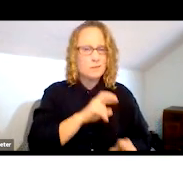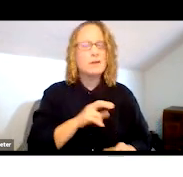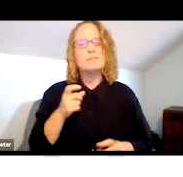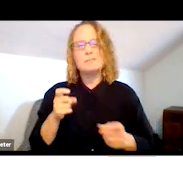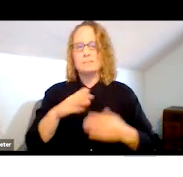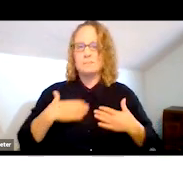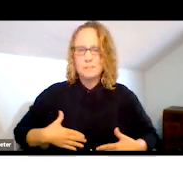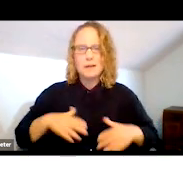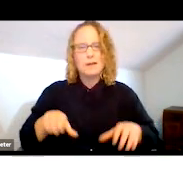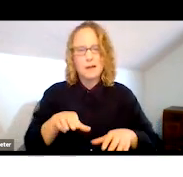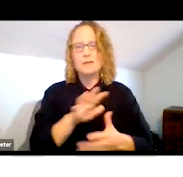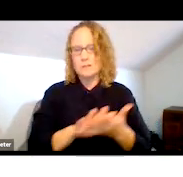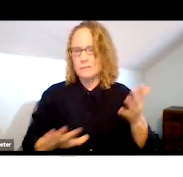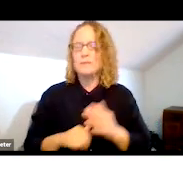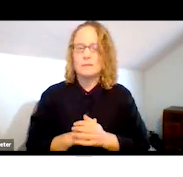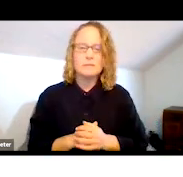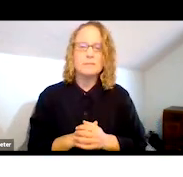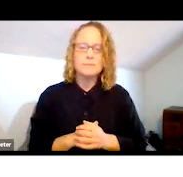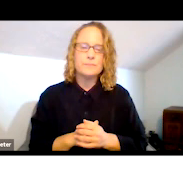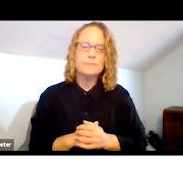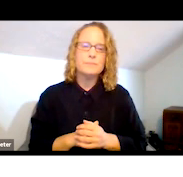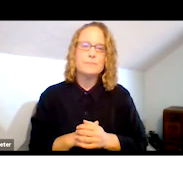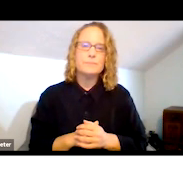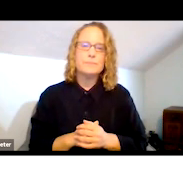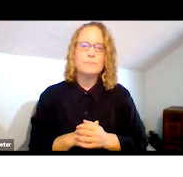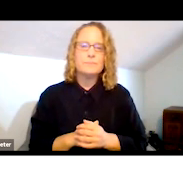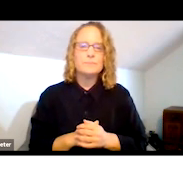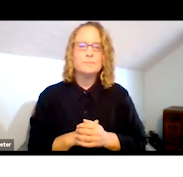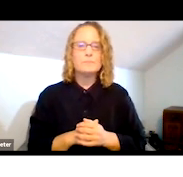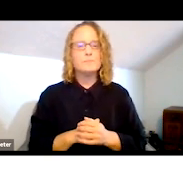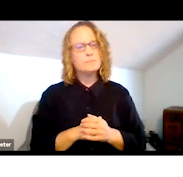or are you re-asking questions that are triggering?